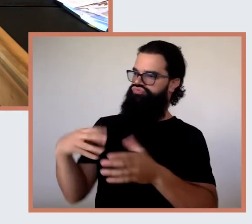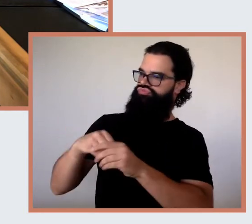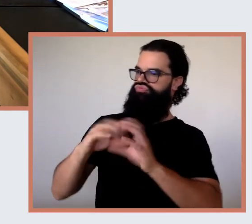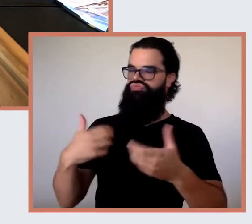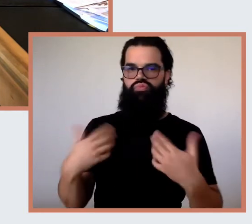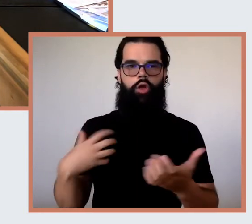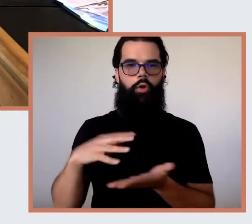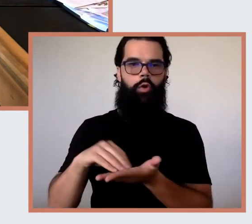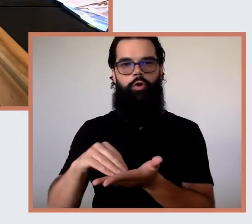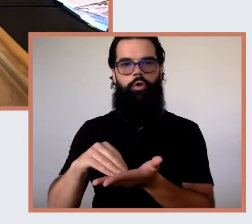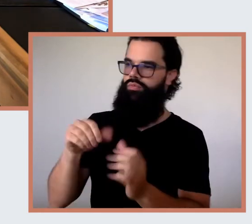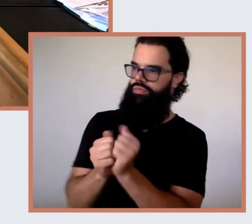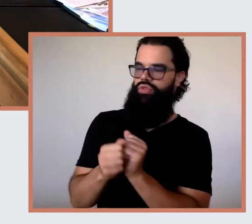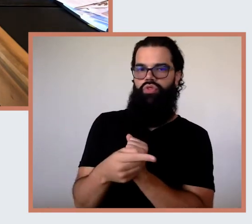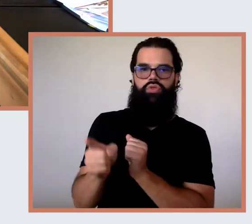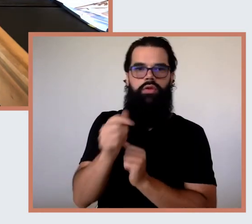to the class and says, "I'd like to be in it."